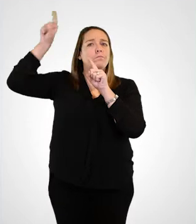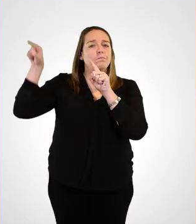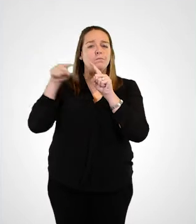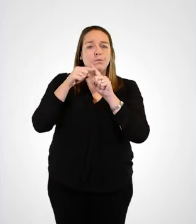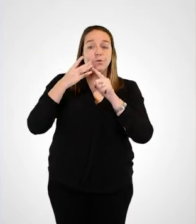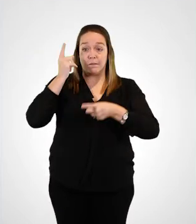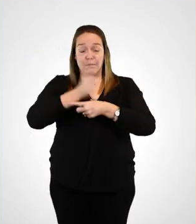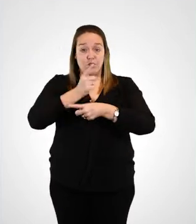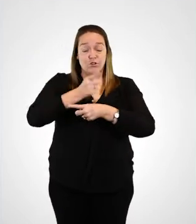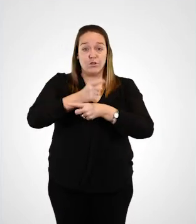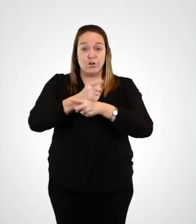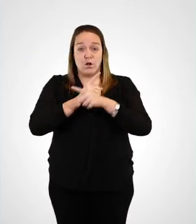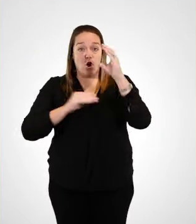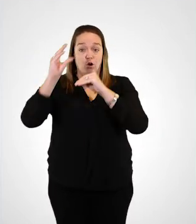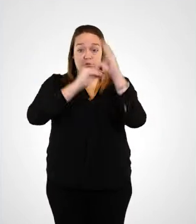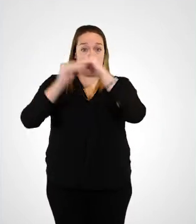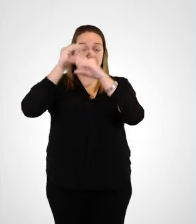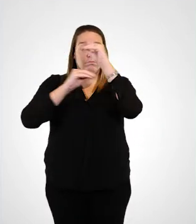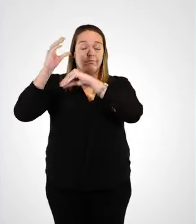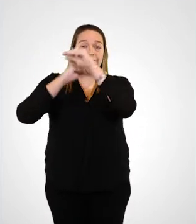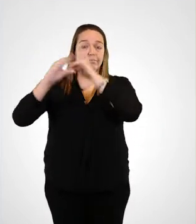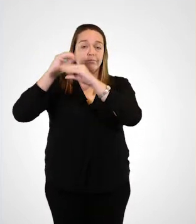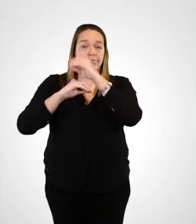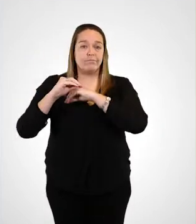the speech signal in a group of people overlaps